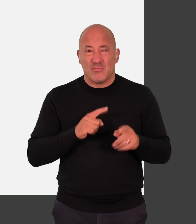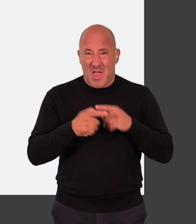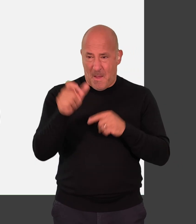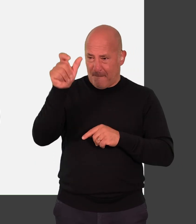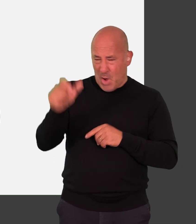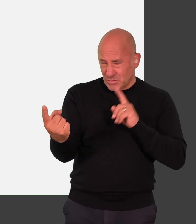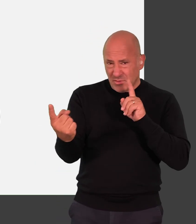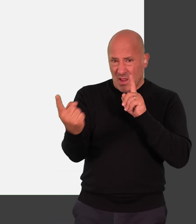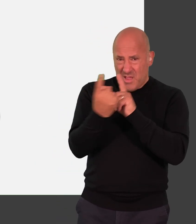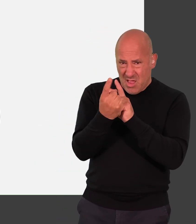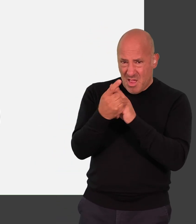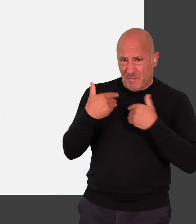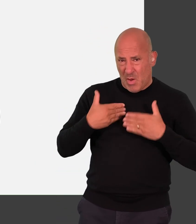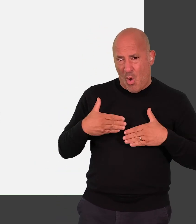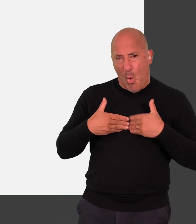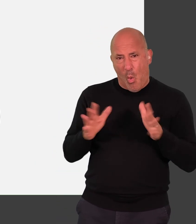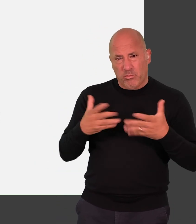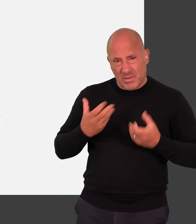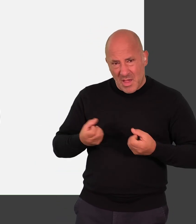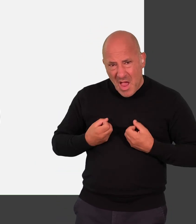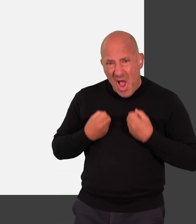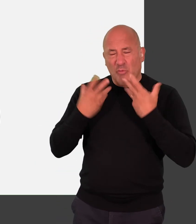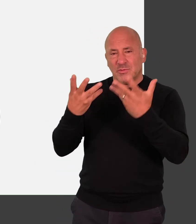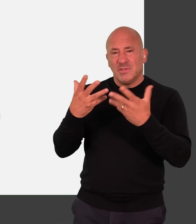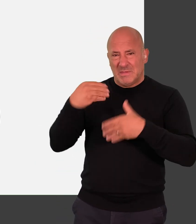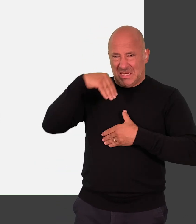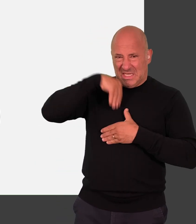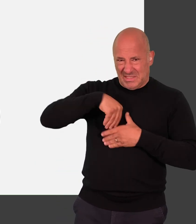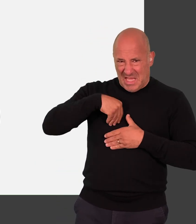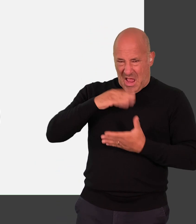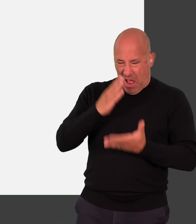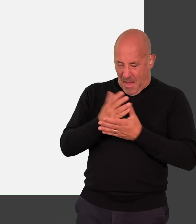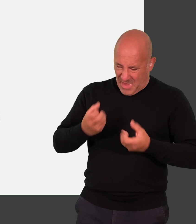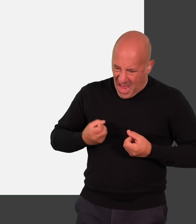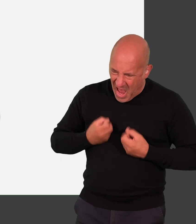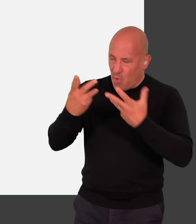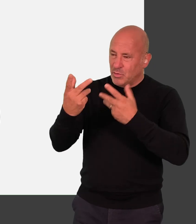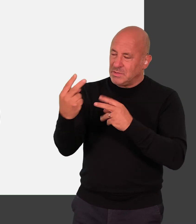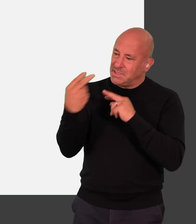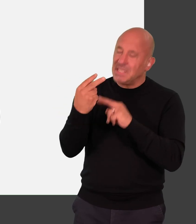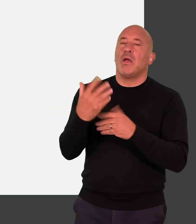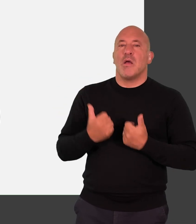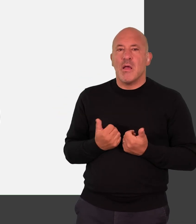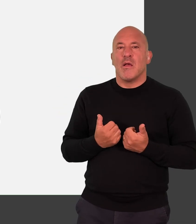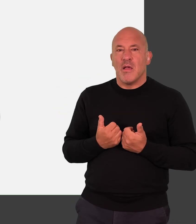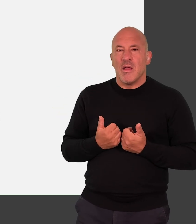Finding someone to be open with allows the inside reality to be released and recognised.